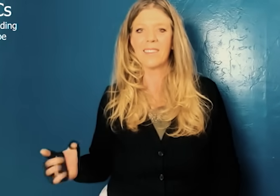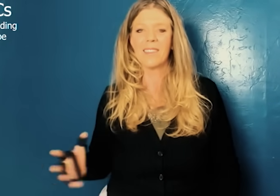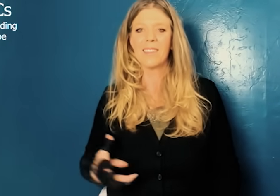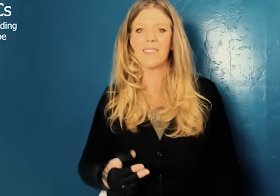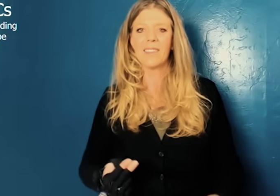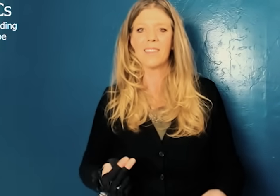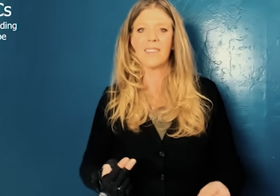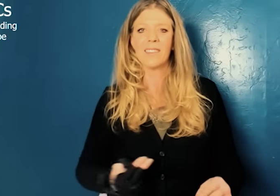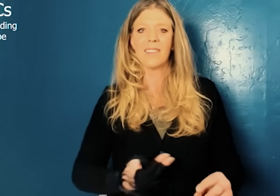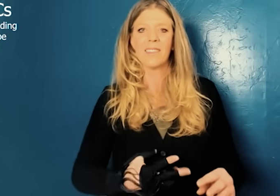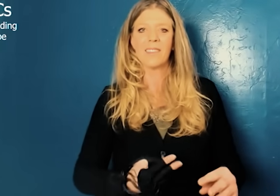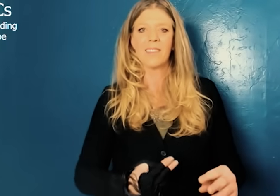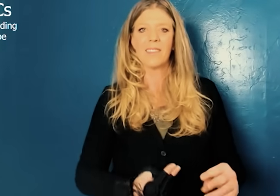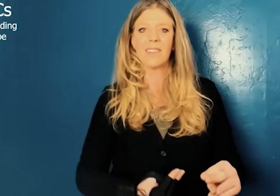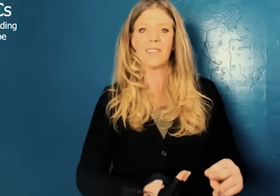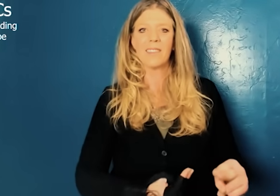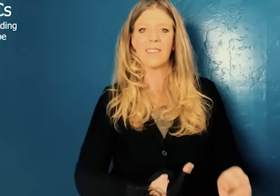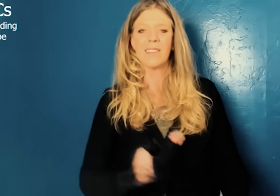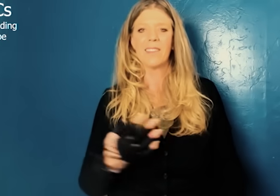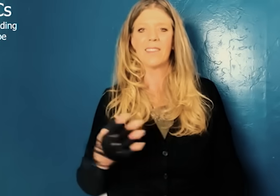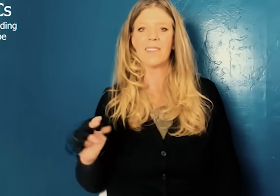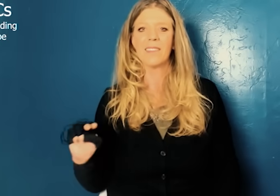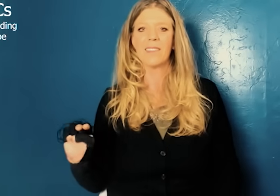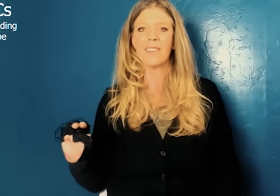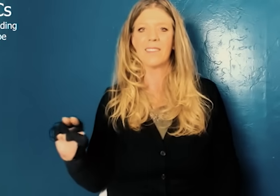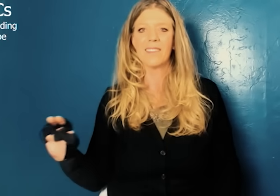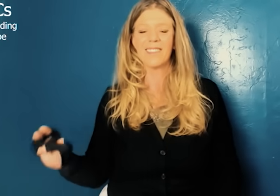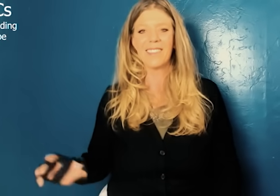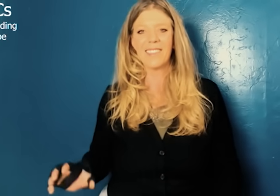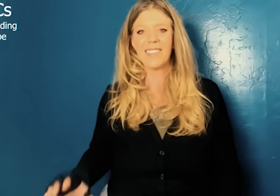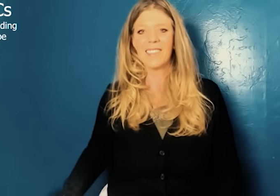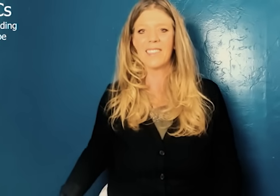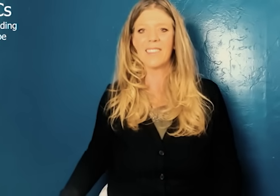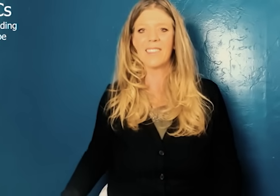to use them.